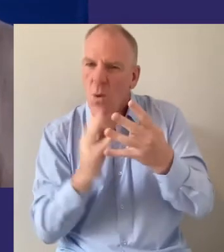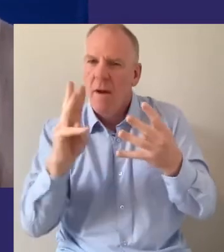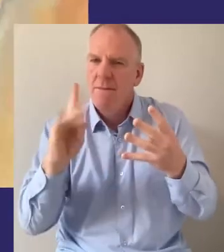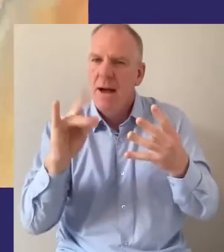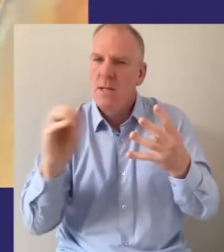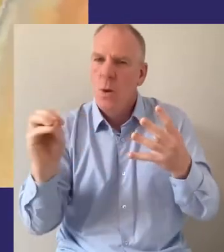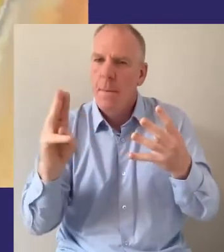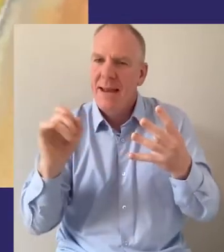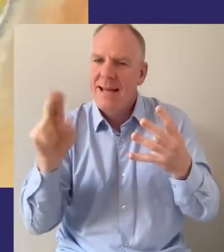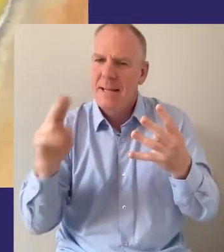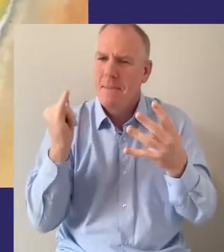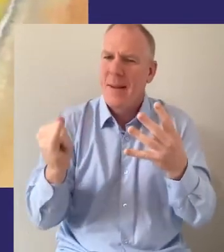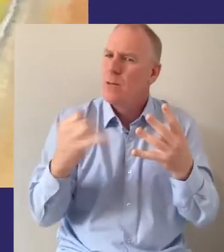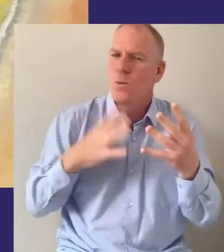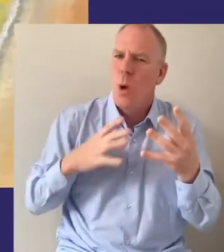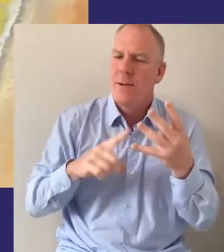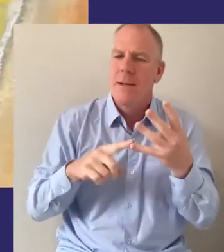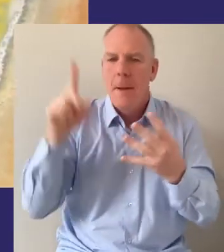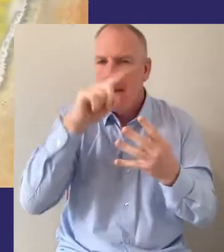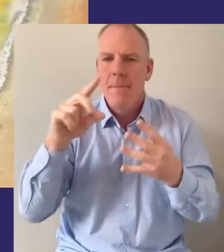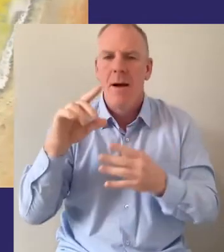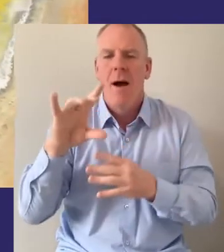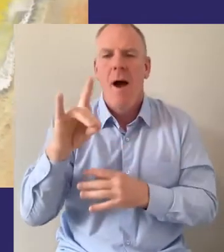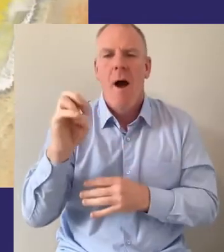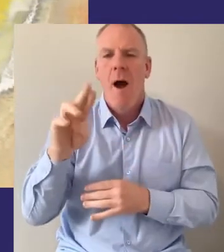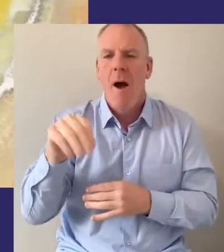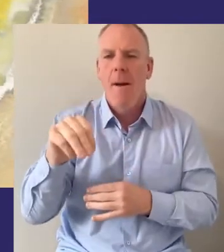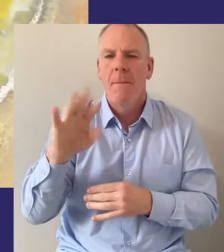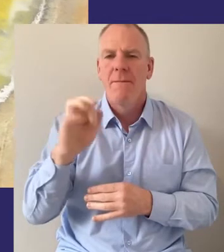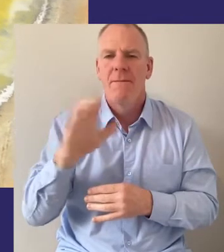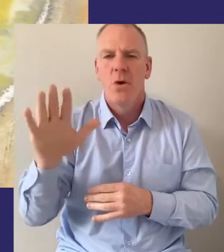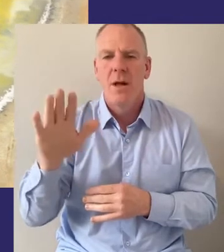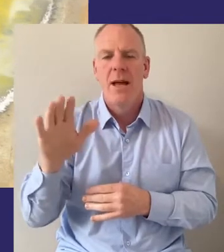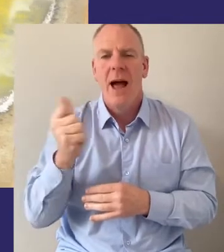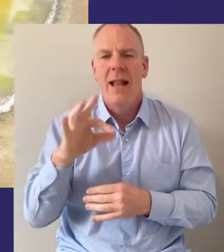bad, I suppose. We call these harmful algae. So when they bloom, they're known as harmful